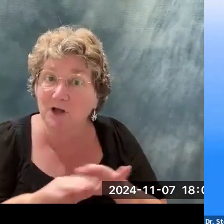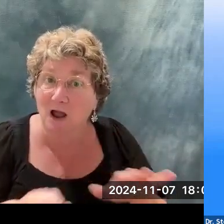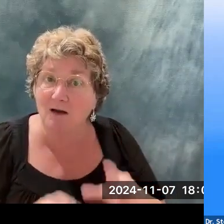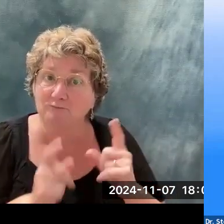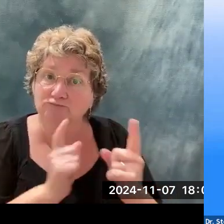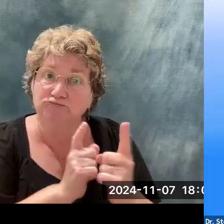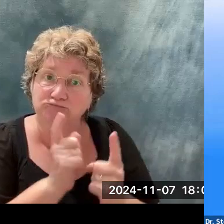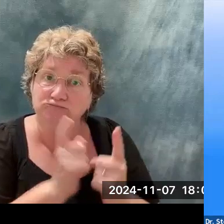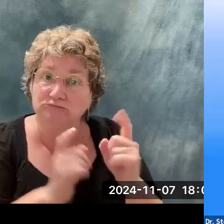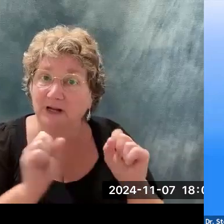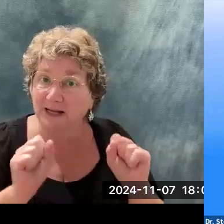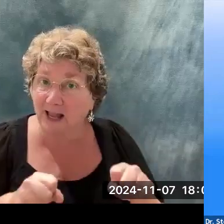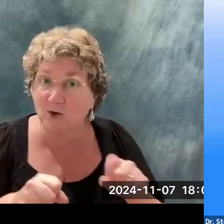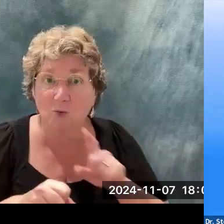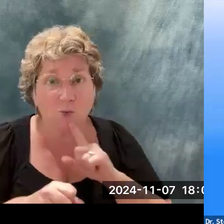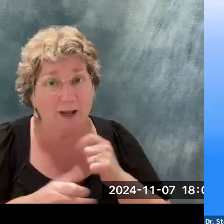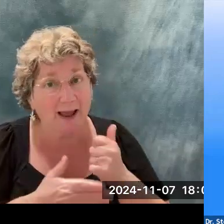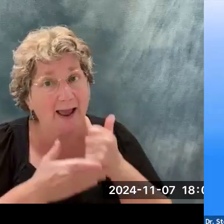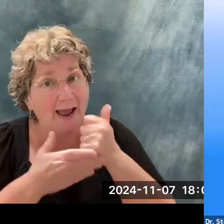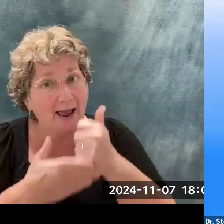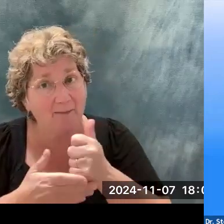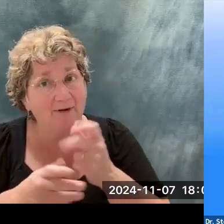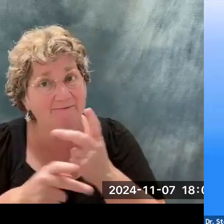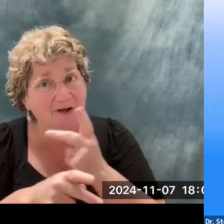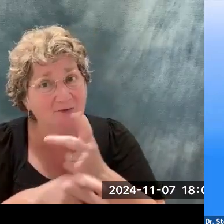help figure out that tricky piece of this is just